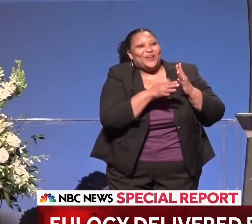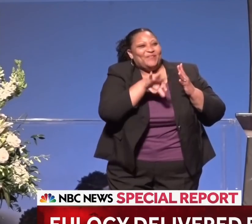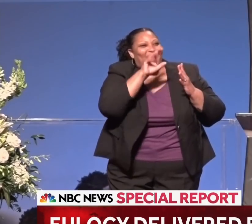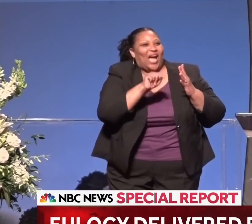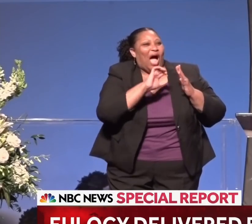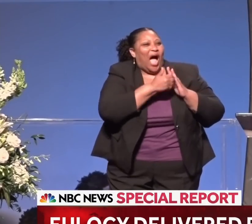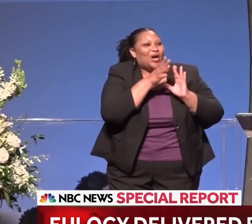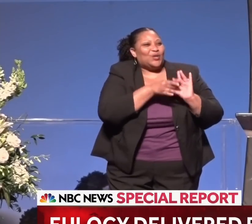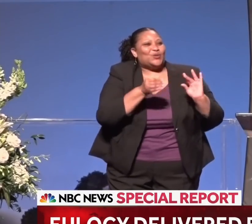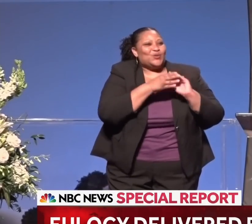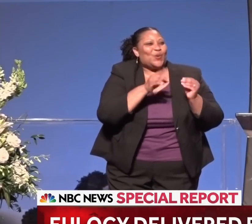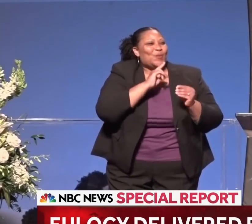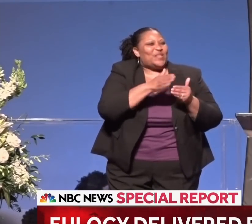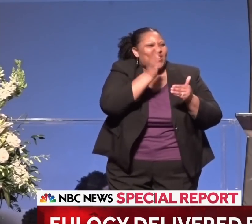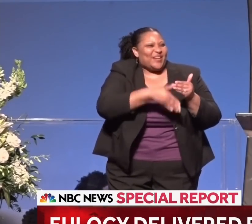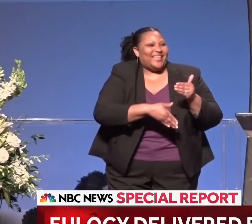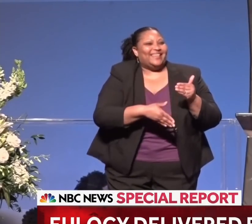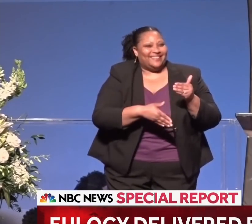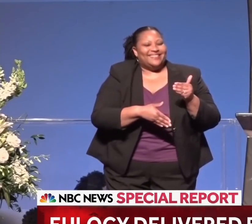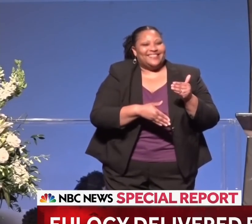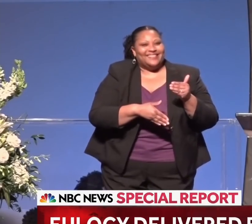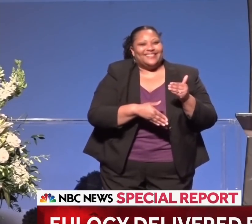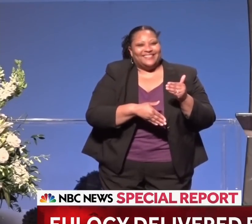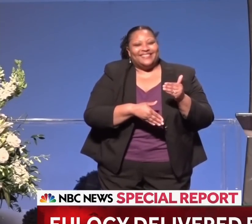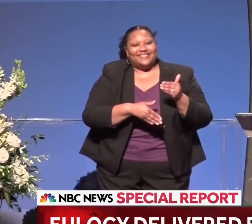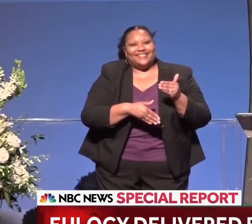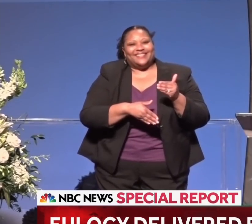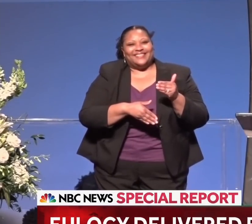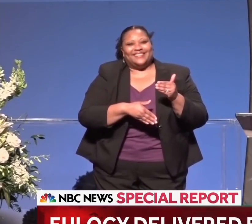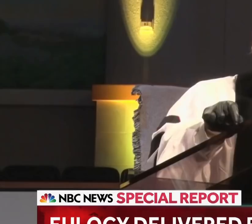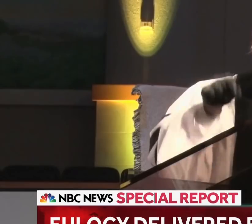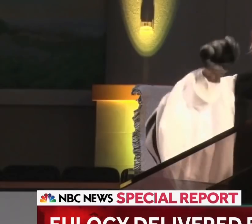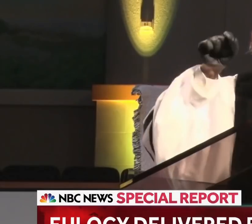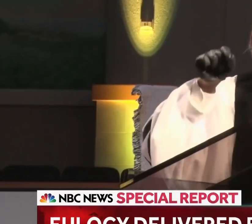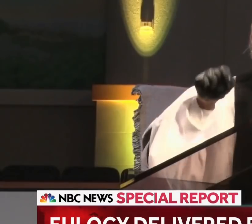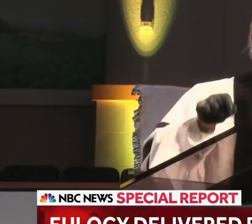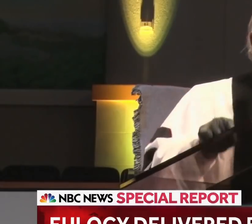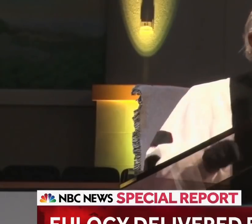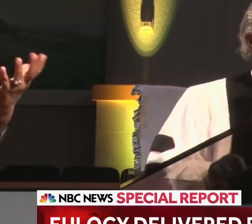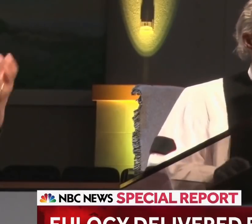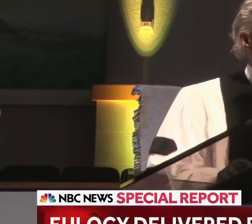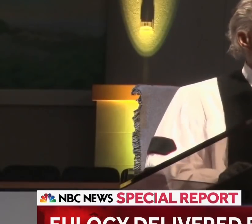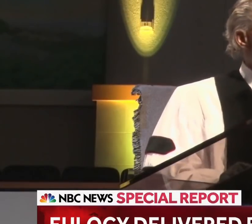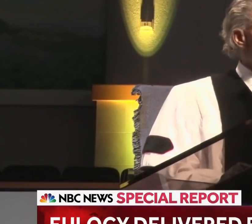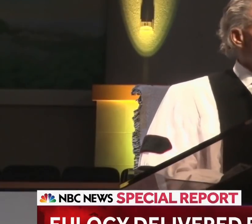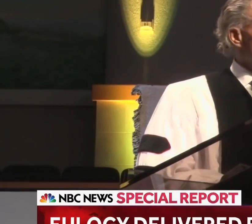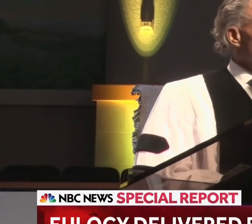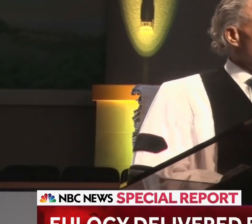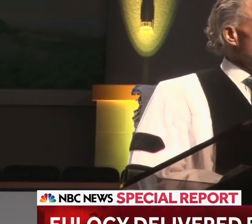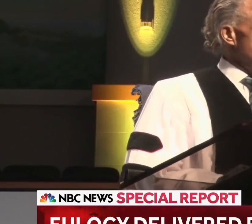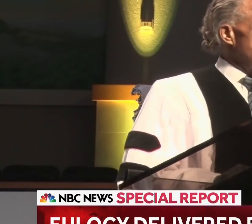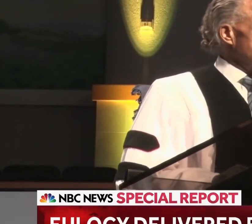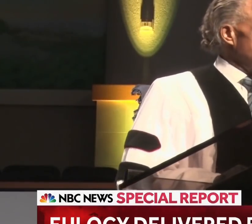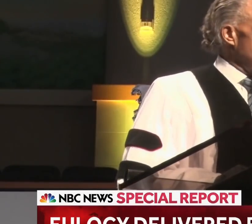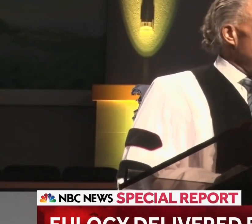AND I TURNED TO THE END OF THE BOOK. TO FIND OUT HOW THE STORY WAS